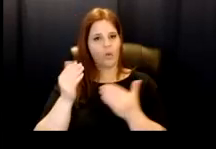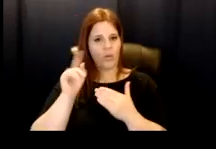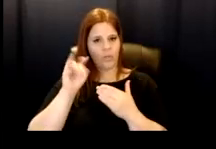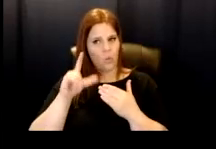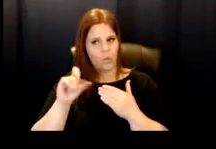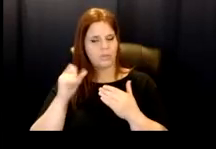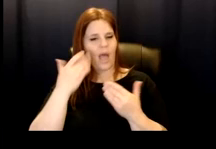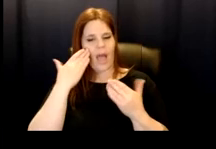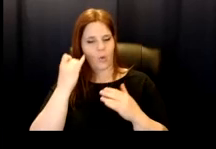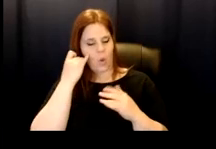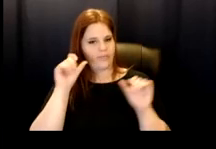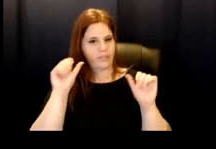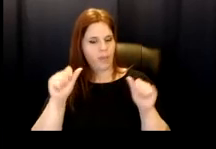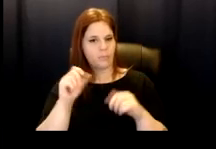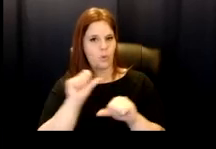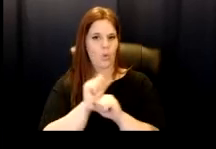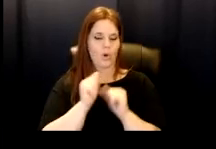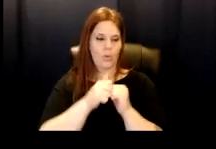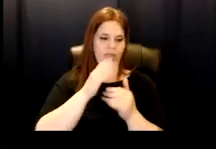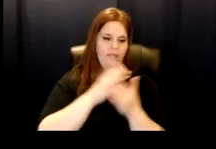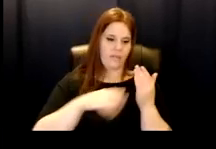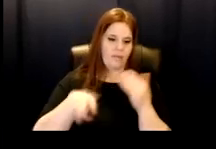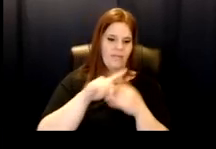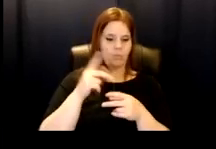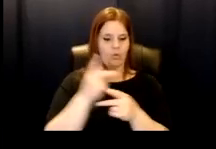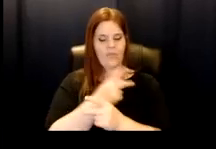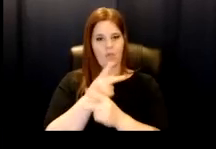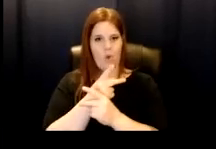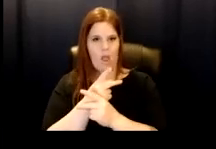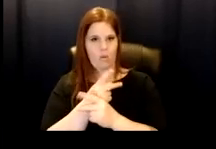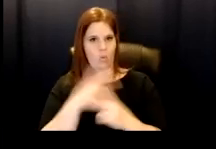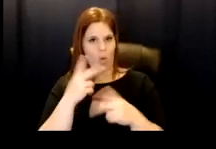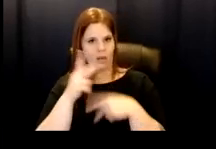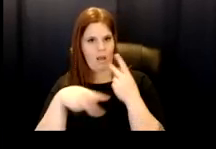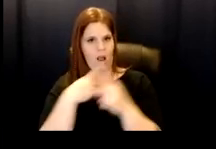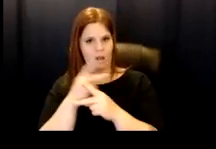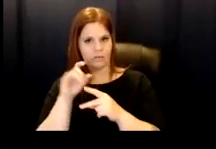be at all possible to work with some of them to figure out what kinds of things they have